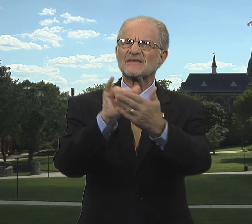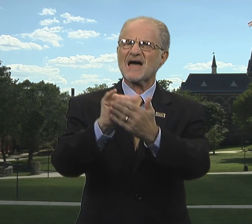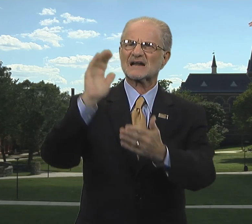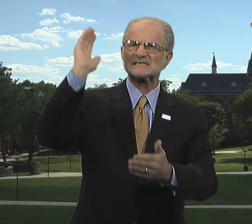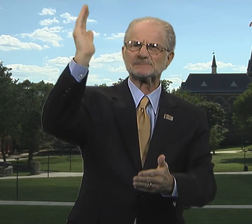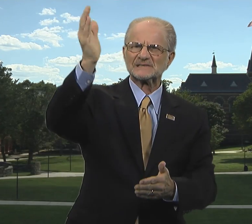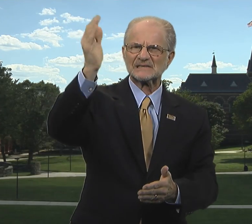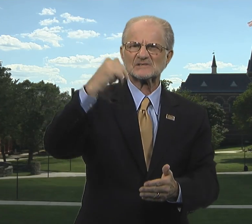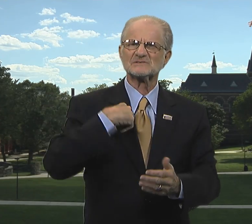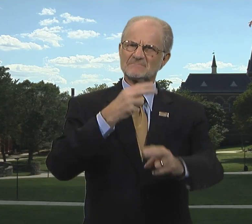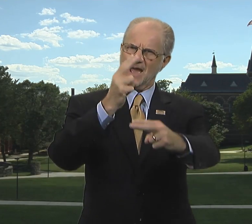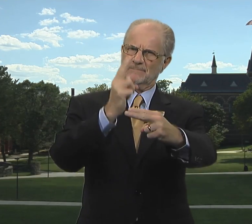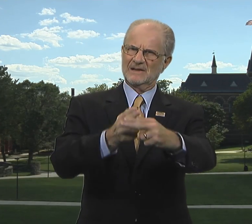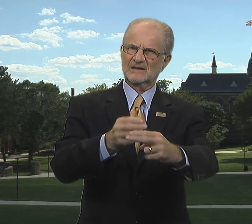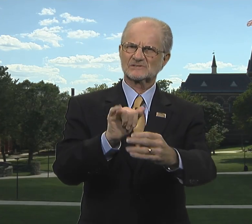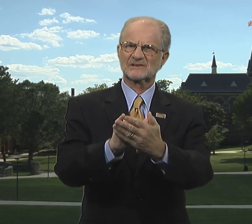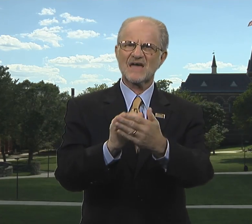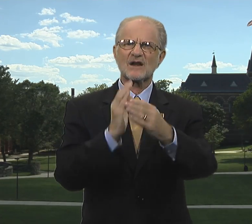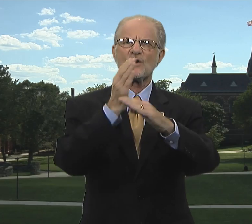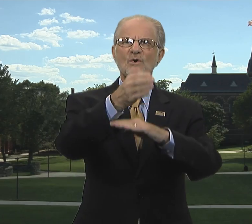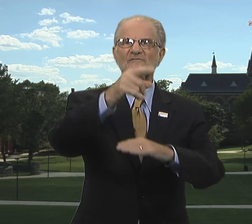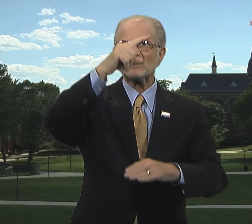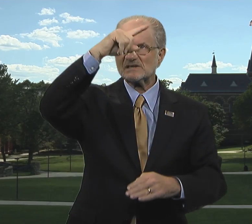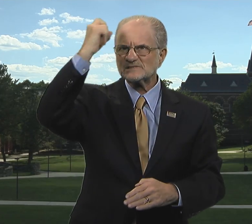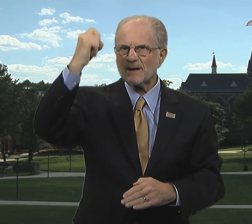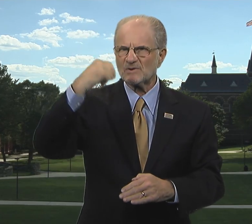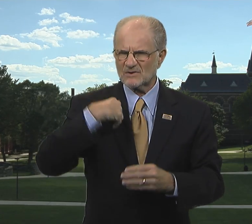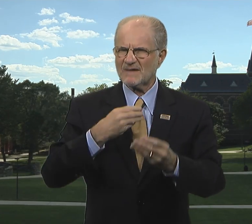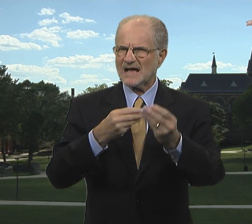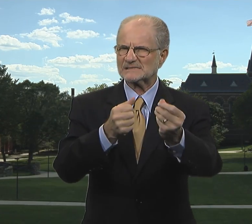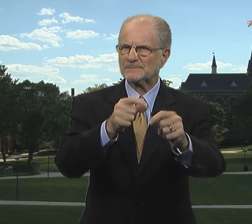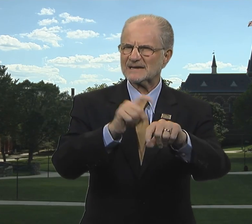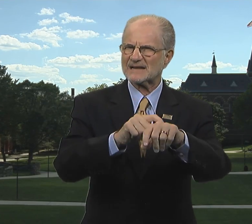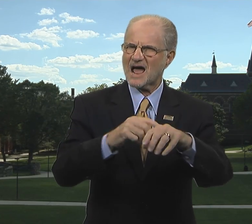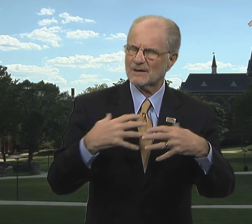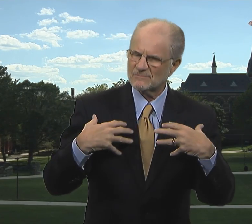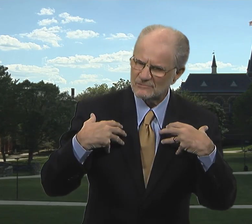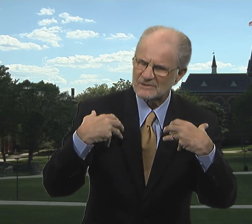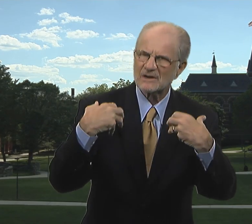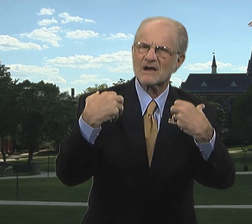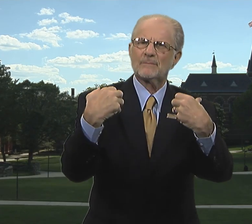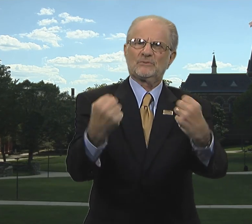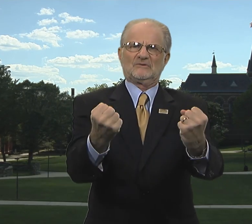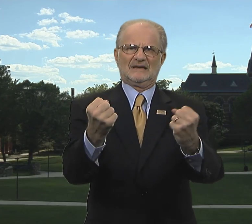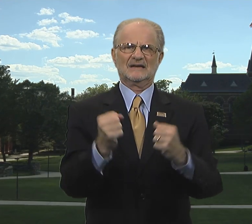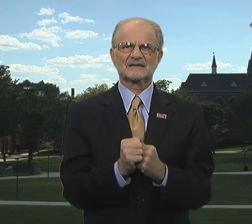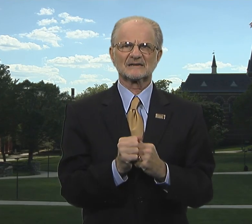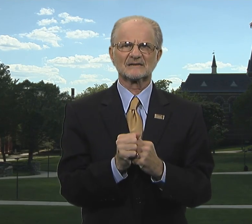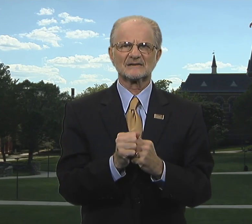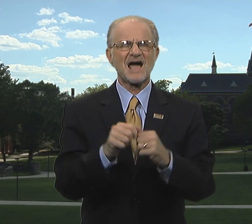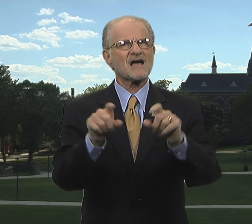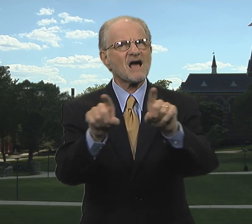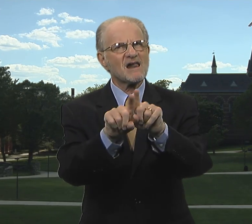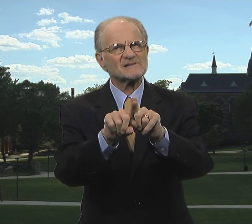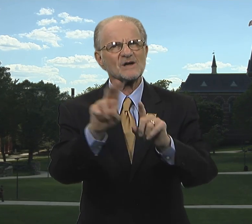During that speech I mentioned that over the summer I spent some time recuperating.